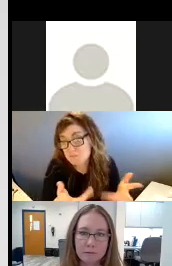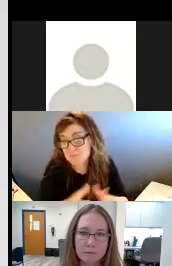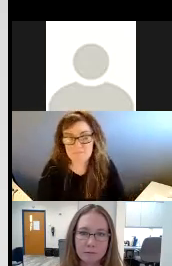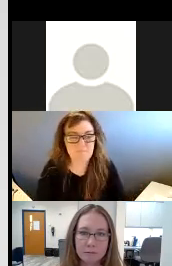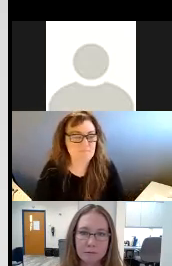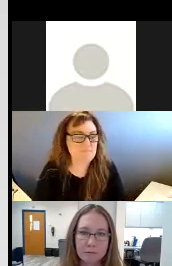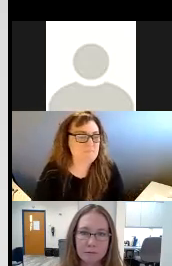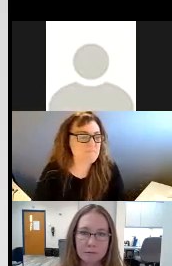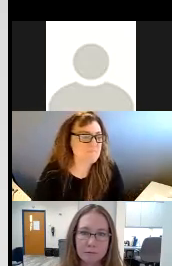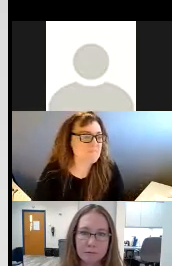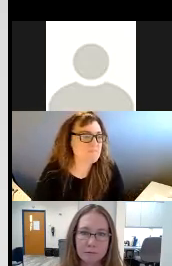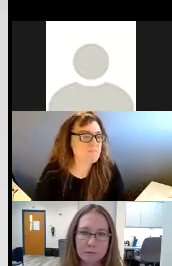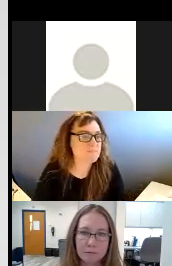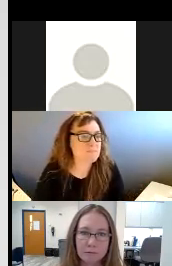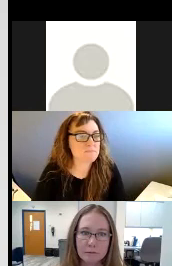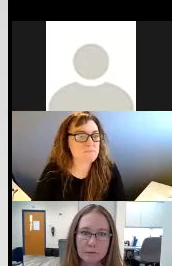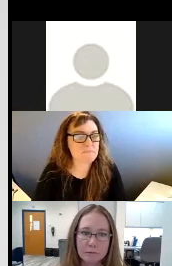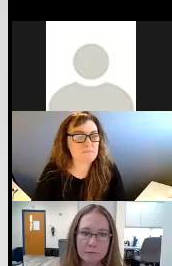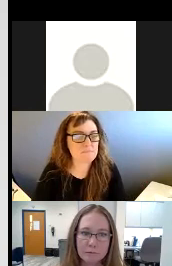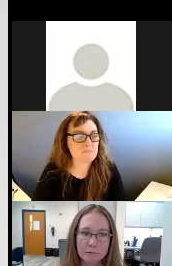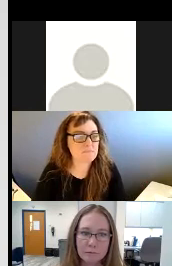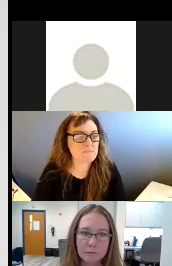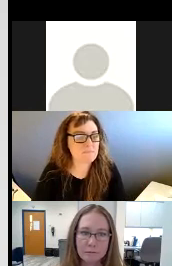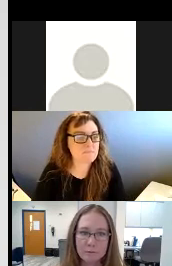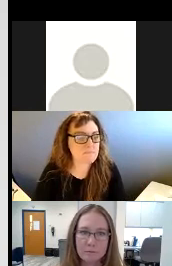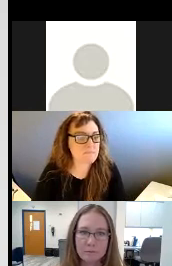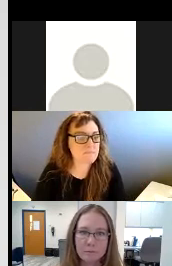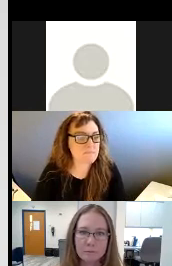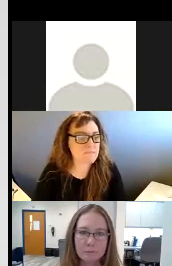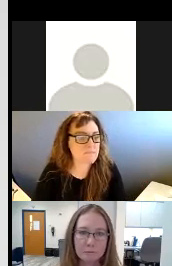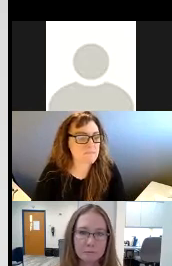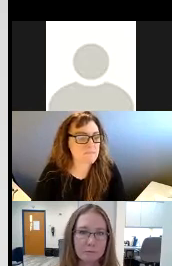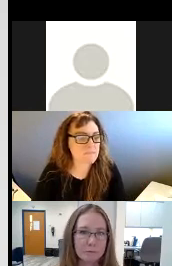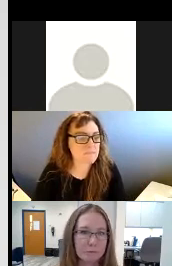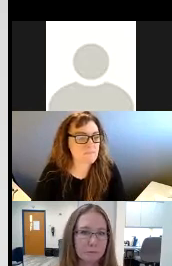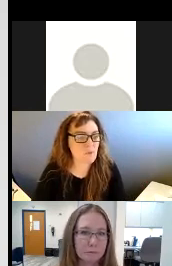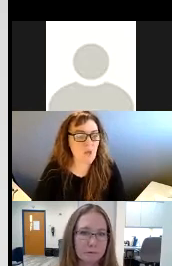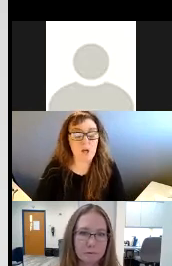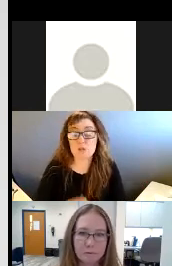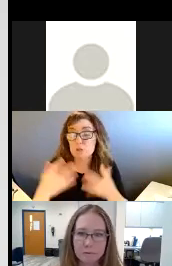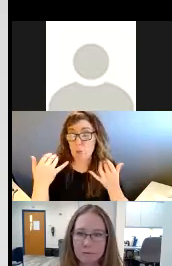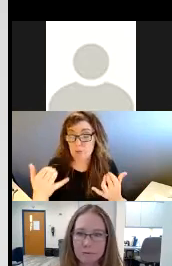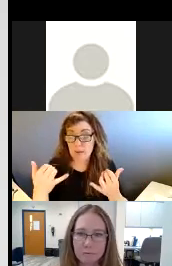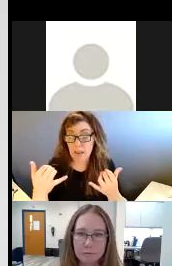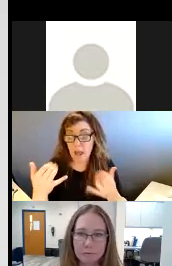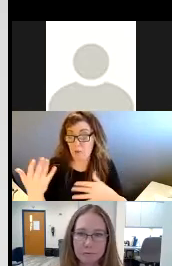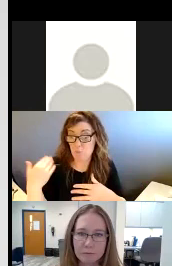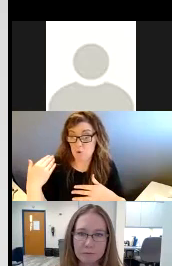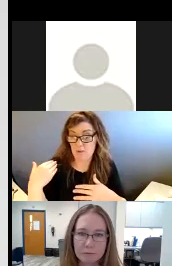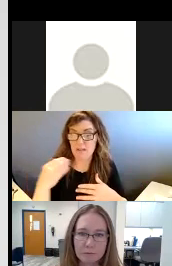I WILL KIND OF TAKE YOU THROUGH THE CONSIDERATIONS OF THE ENVIRONMENT THAT WE TALKED ABOUT IN THE PREVIOUS HOME ASSESSMENT AND THEN WHAT THEY HAD